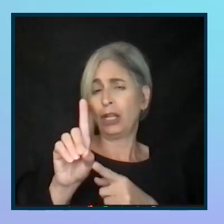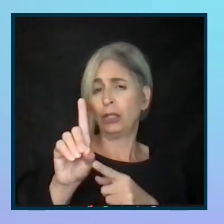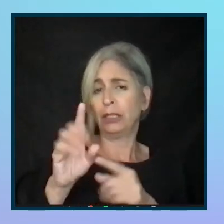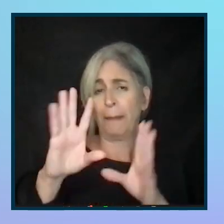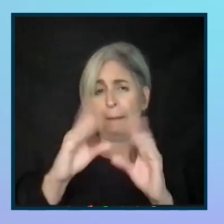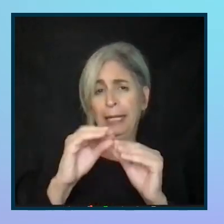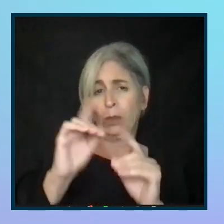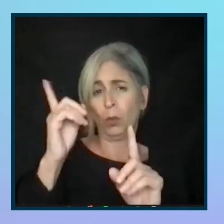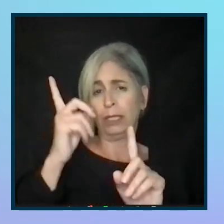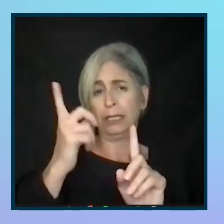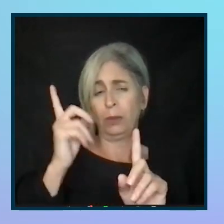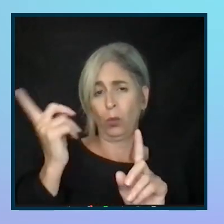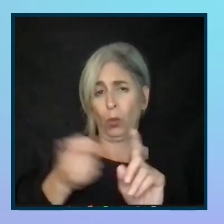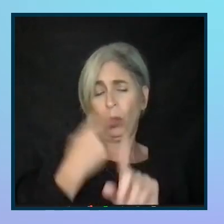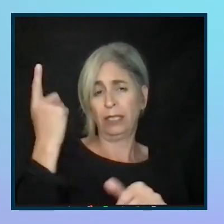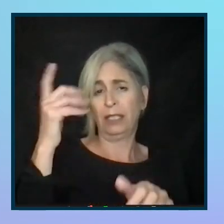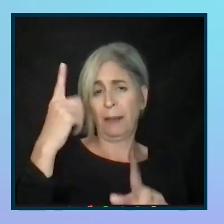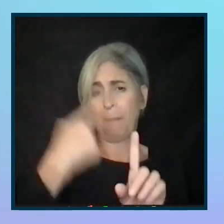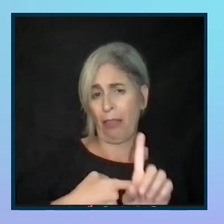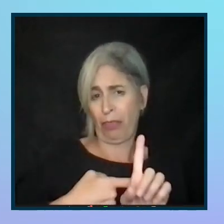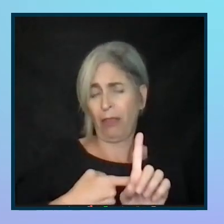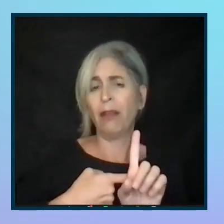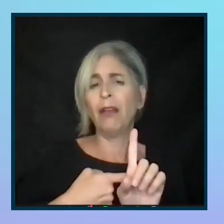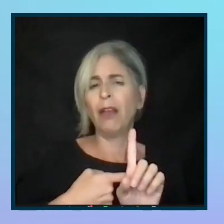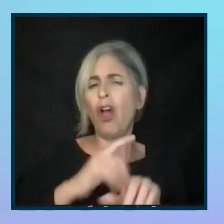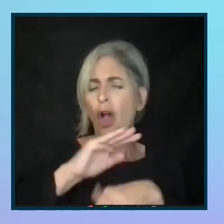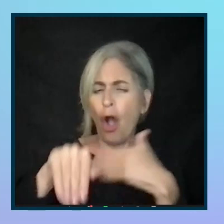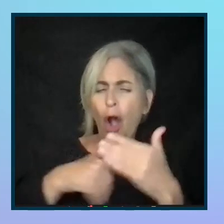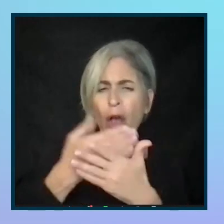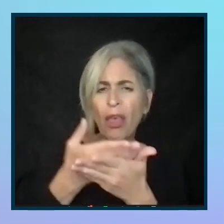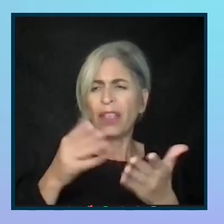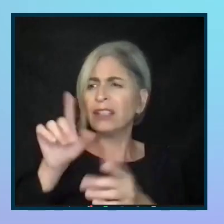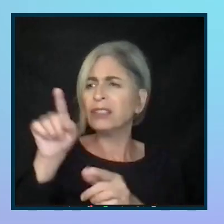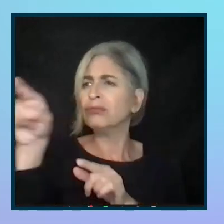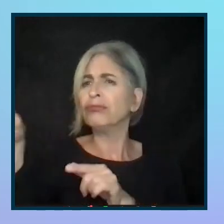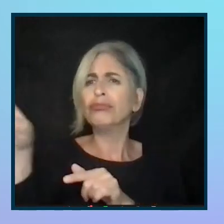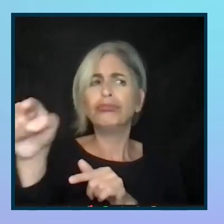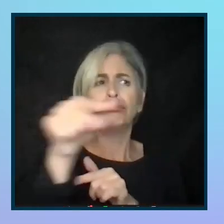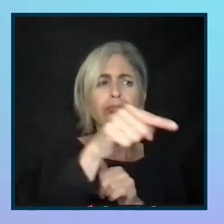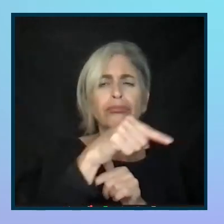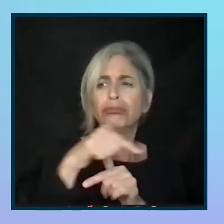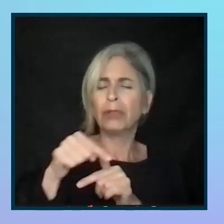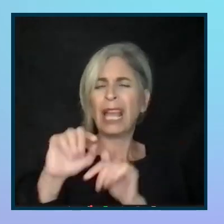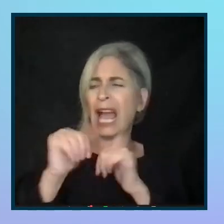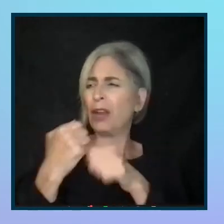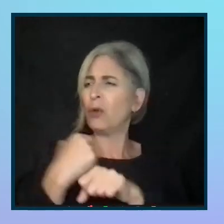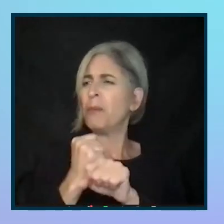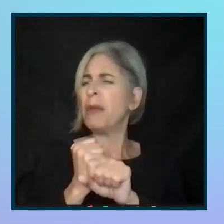and then we take all of the things that are out there that say, "how do I make an accessible form,"